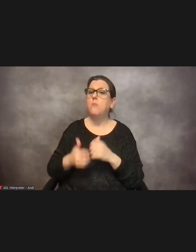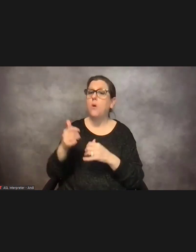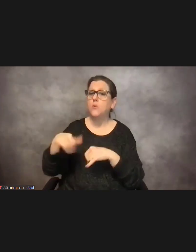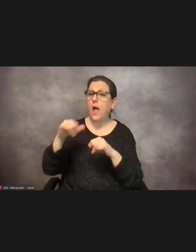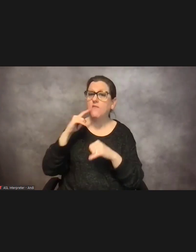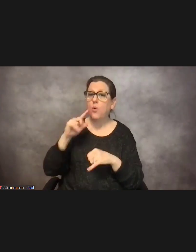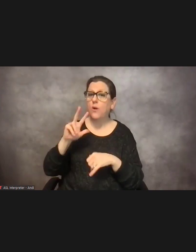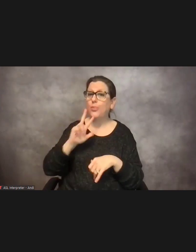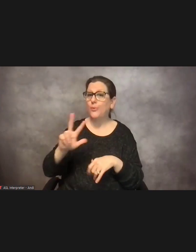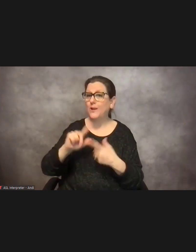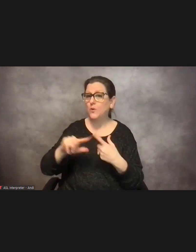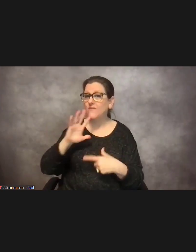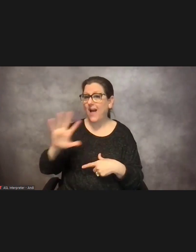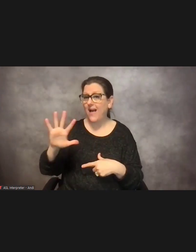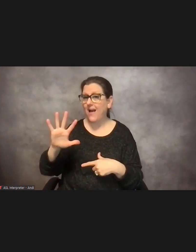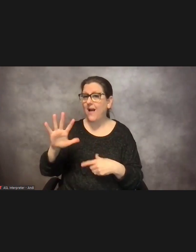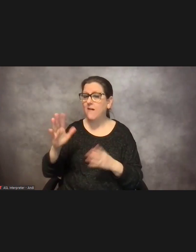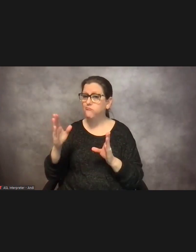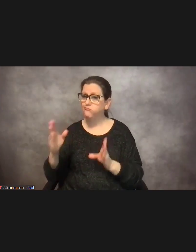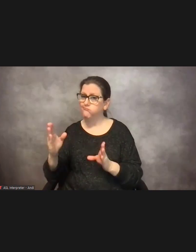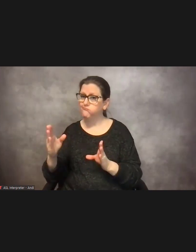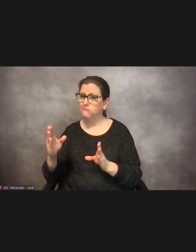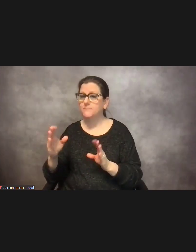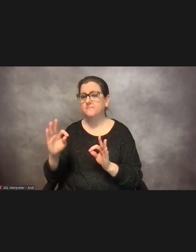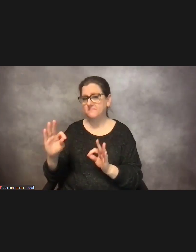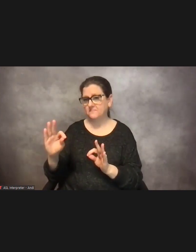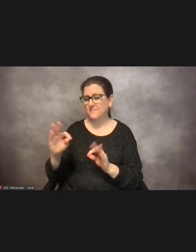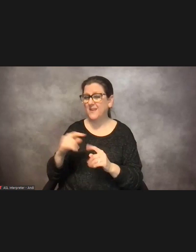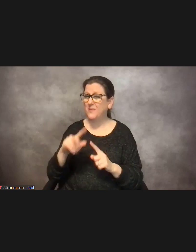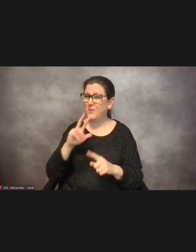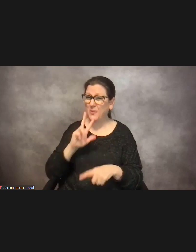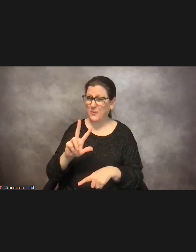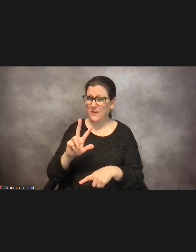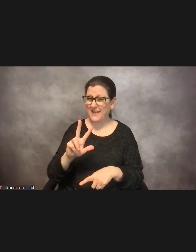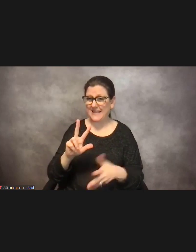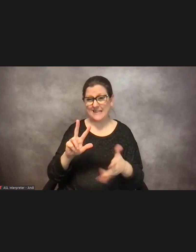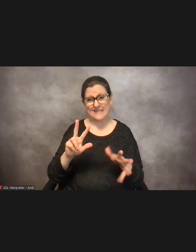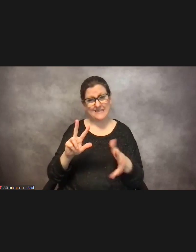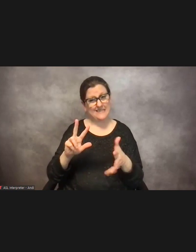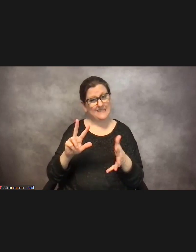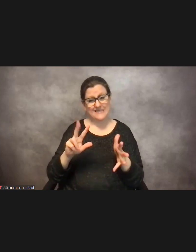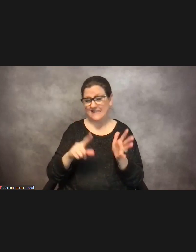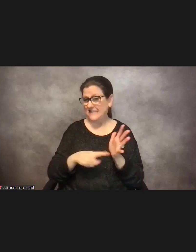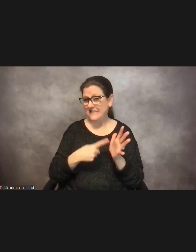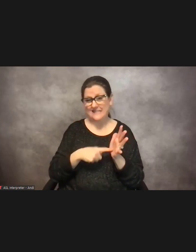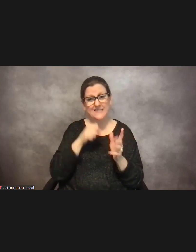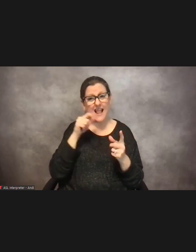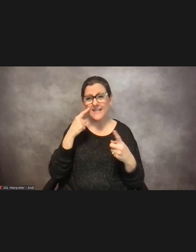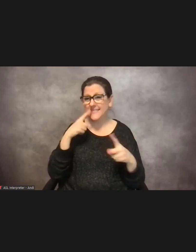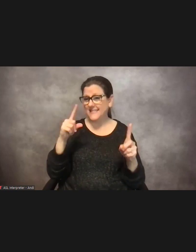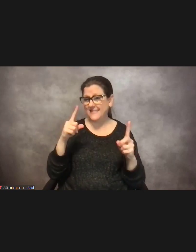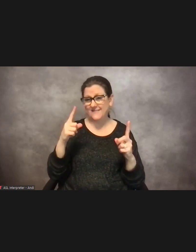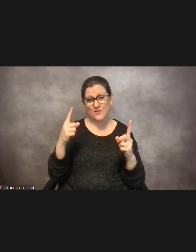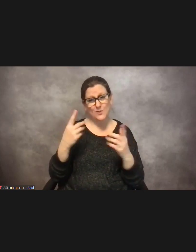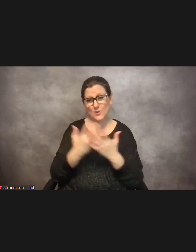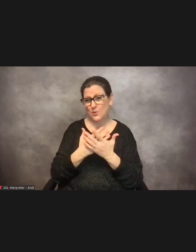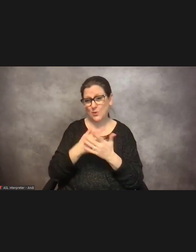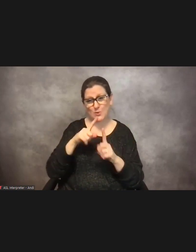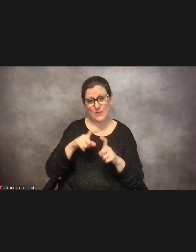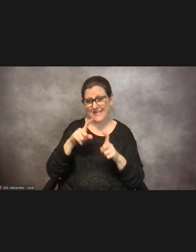method used with 3 to 5 year olds, but even some of those 3 year olds, we can't really successfully screen with that, as we've pointed